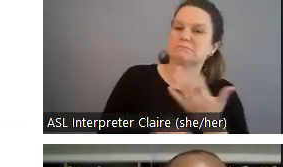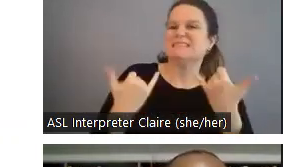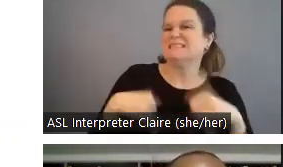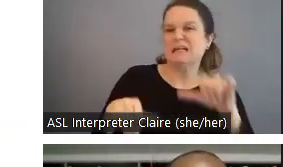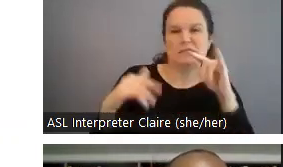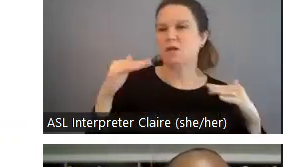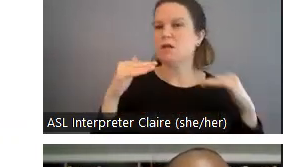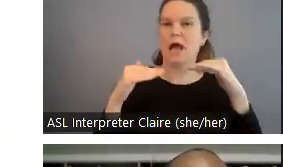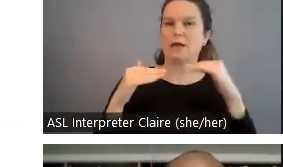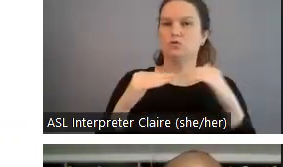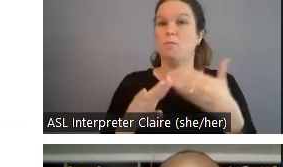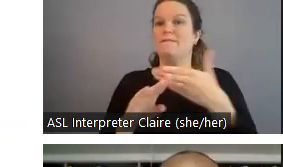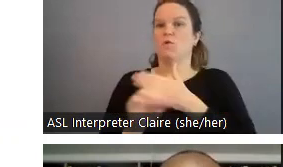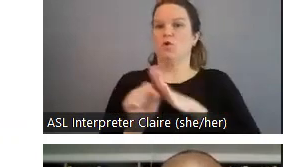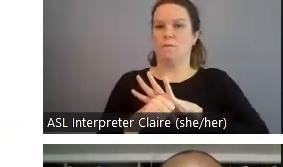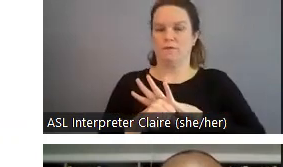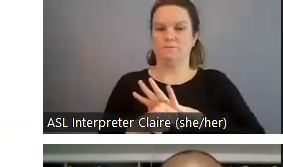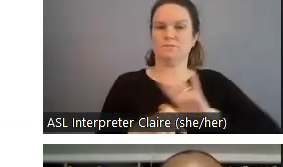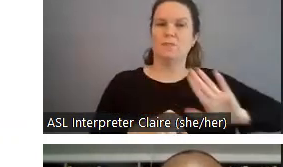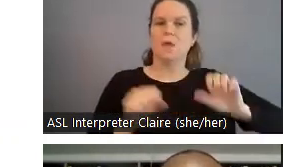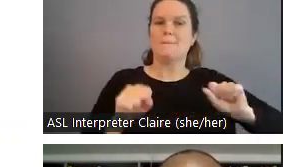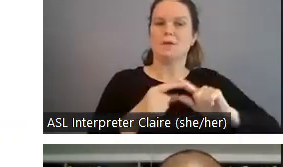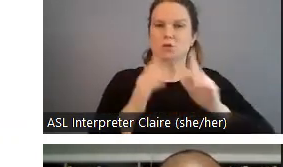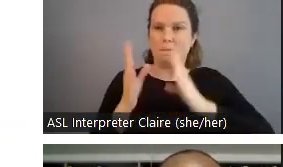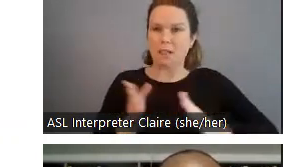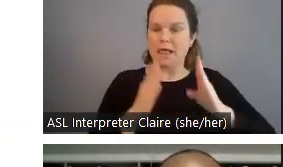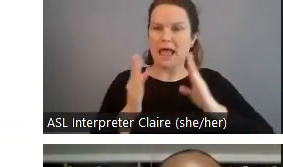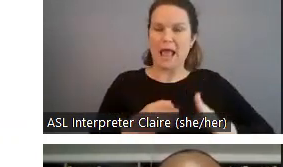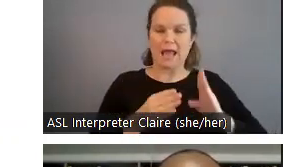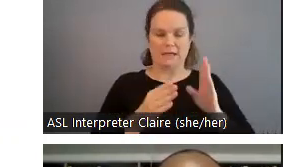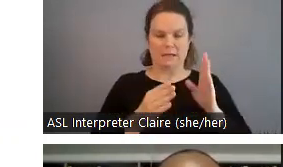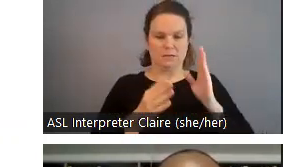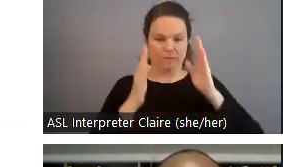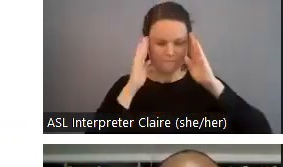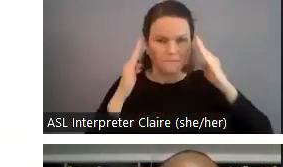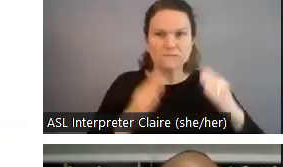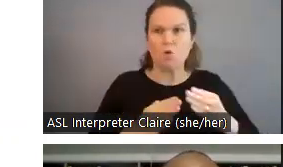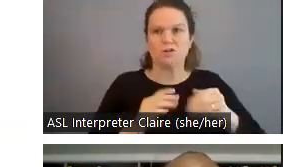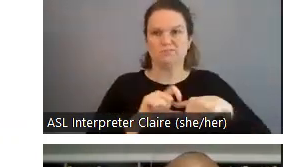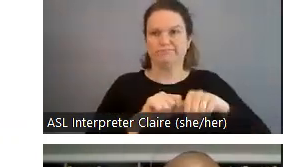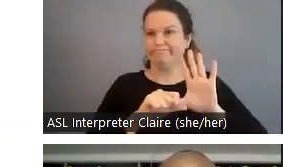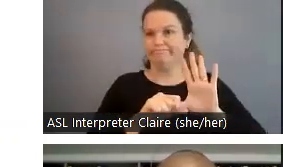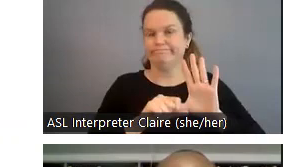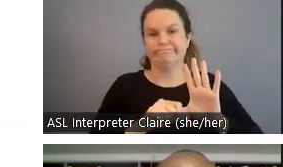illness. Their ability to plan, and organize things, and focus is also significantly